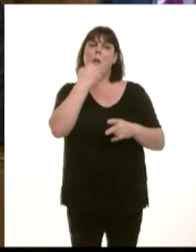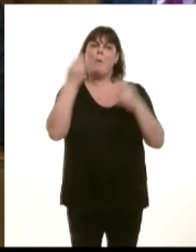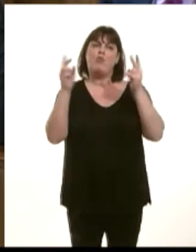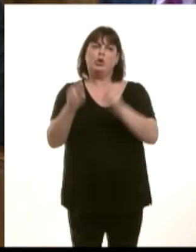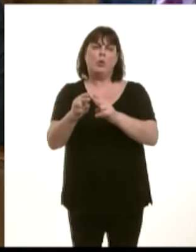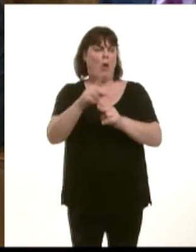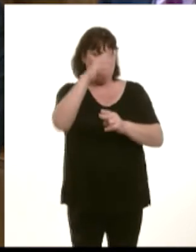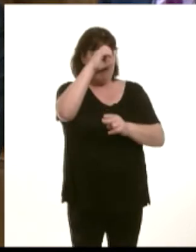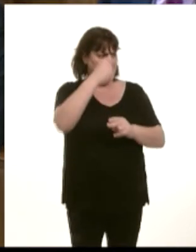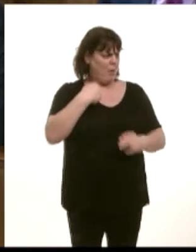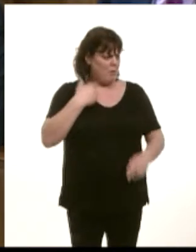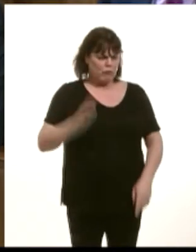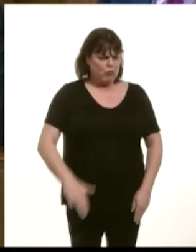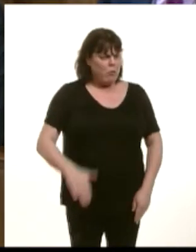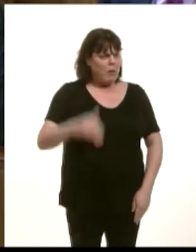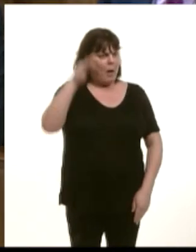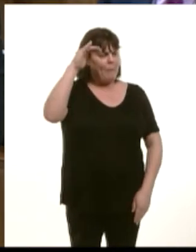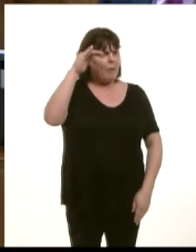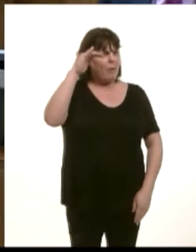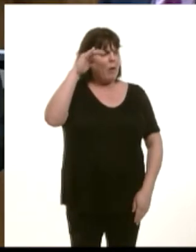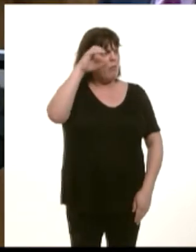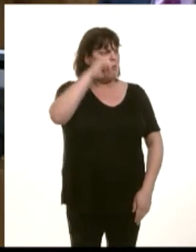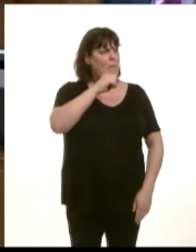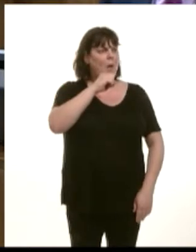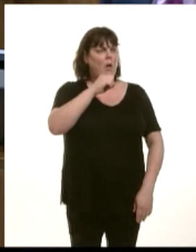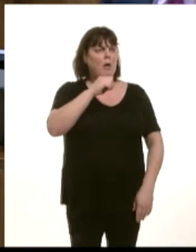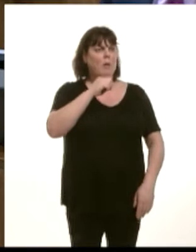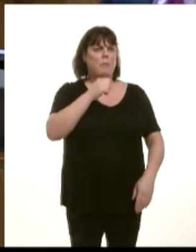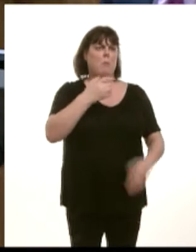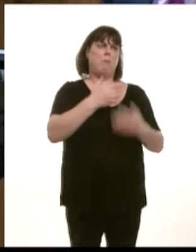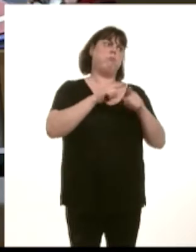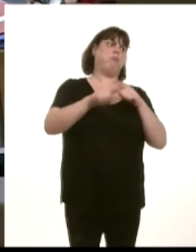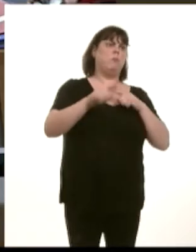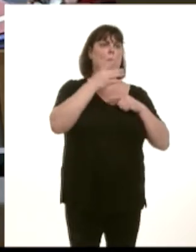I remember as a child—when it was almost compulsory in almost any public building.